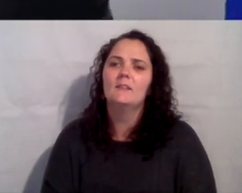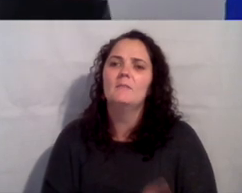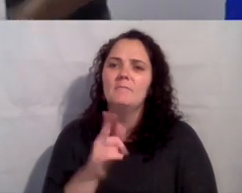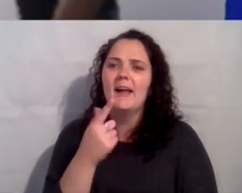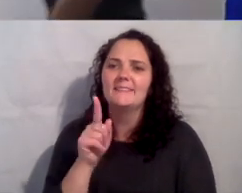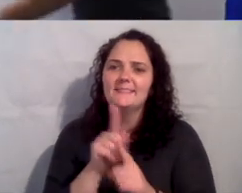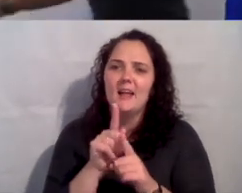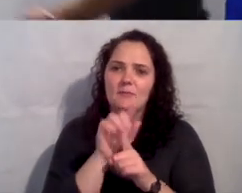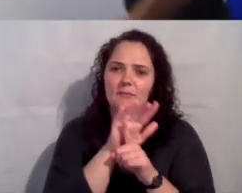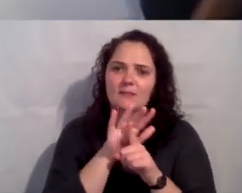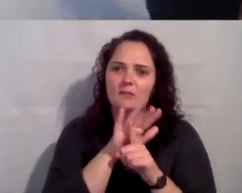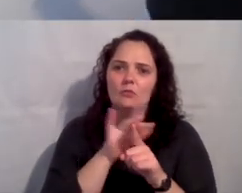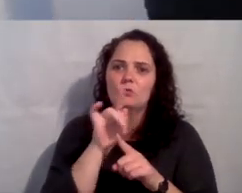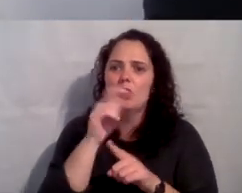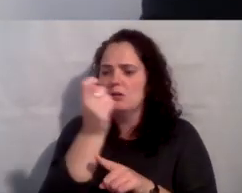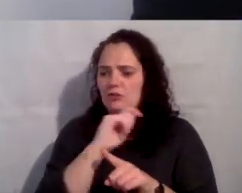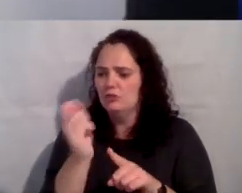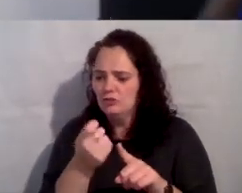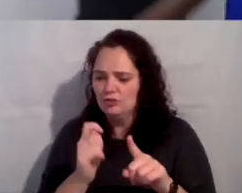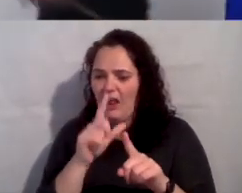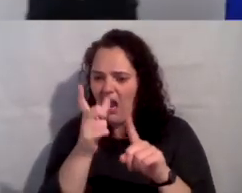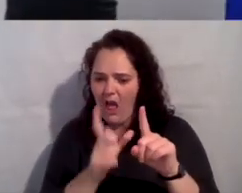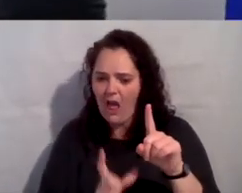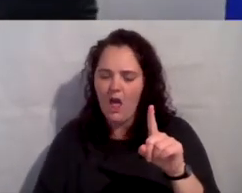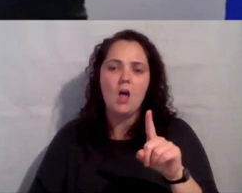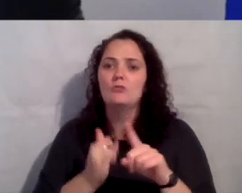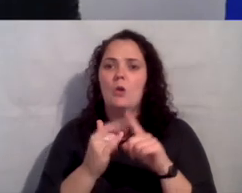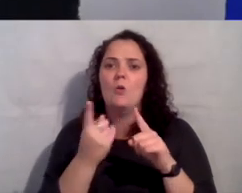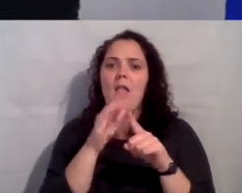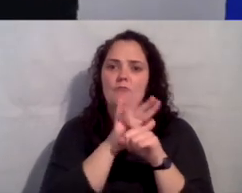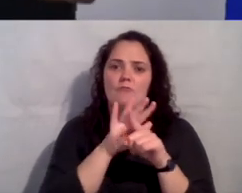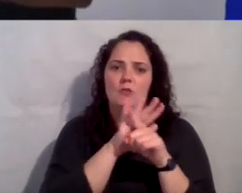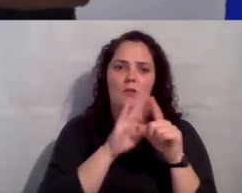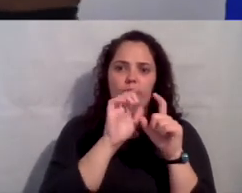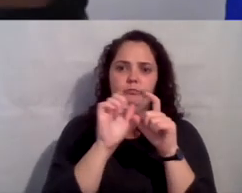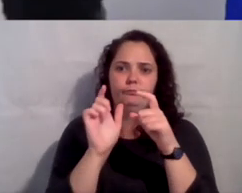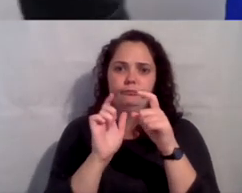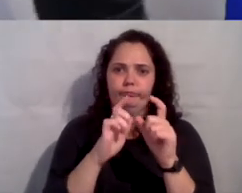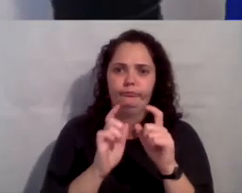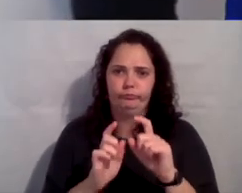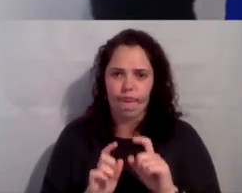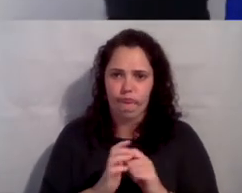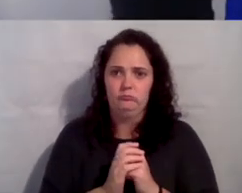all at once rather than massing them across the entire figure. We're going to do that for three minutes, massing